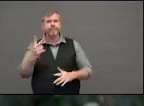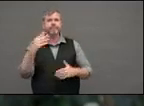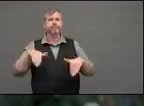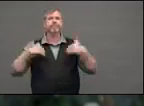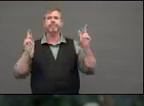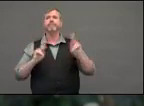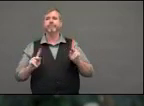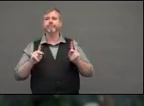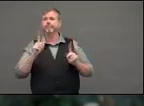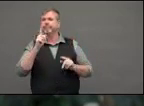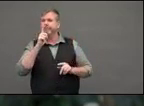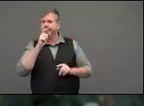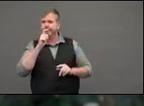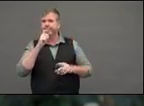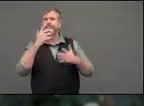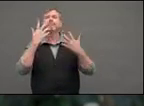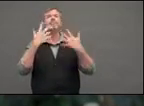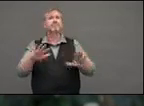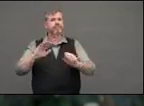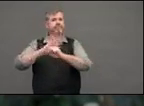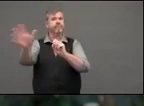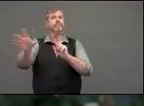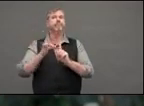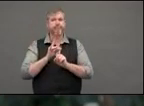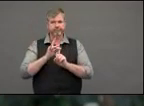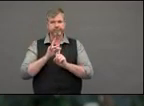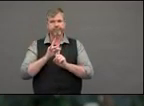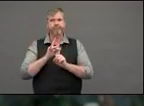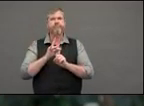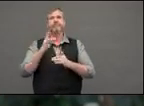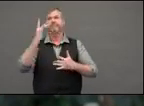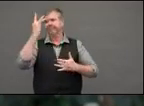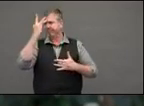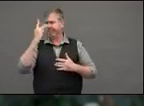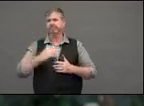get COVID-19 and they were healthy and they were very